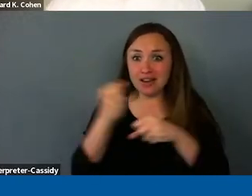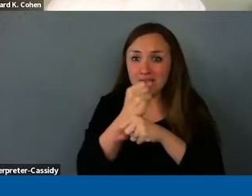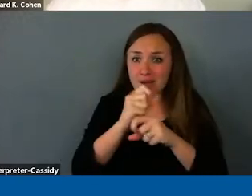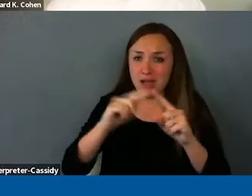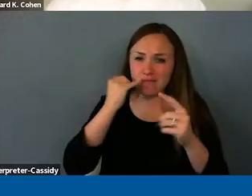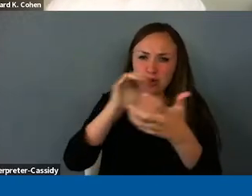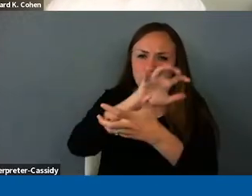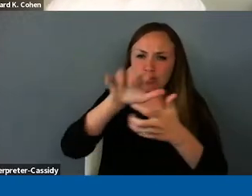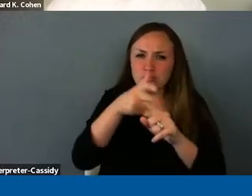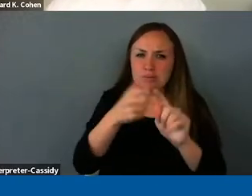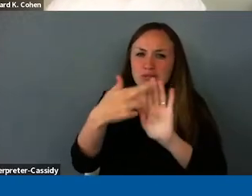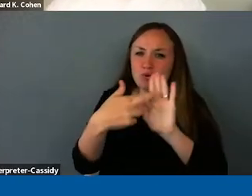it's because it's not totally accurate.